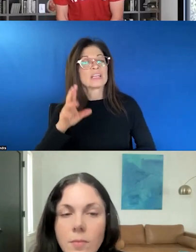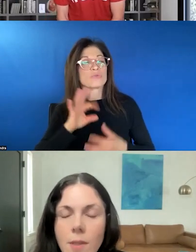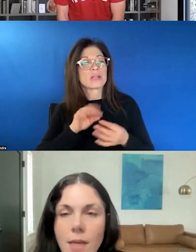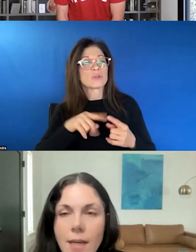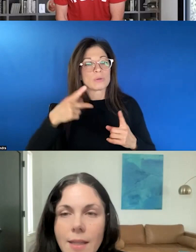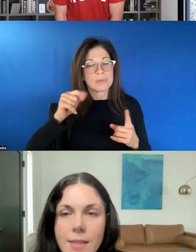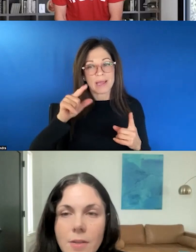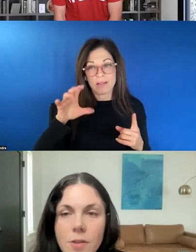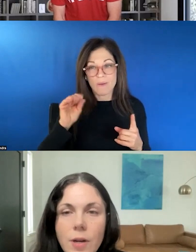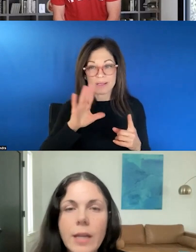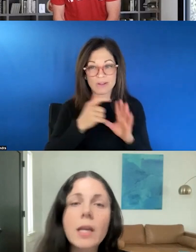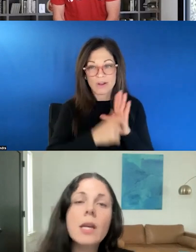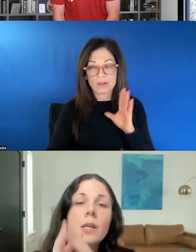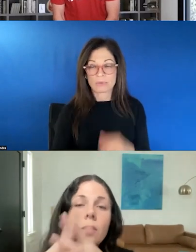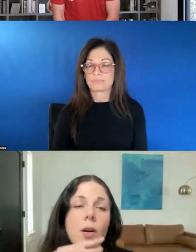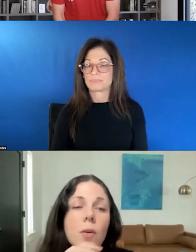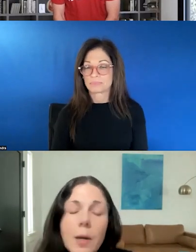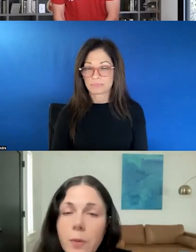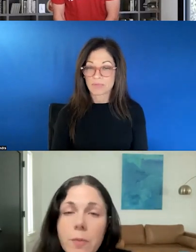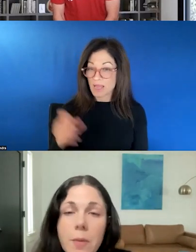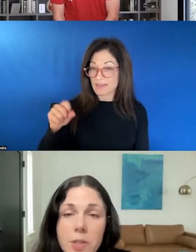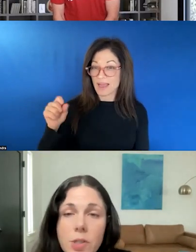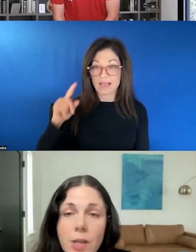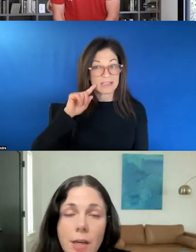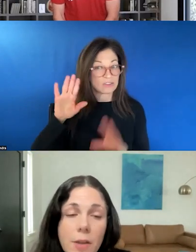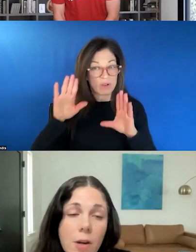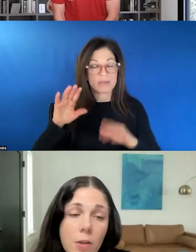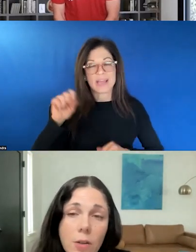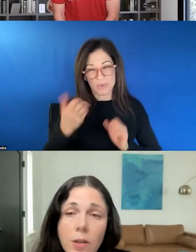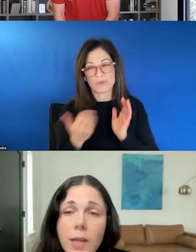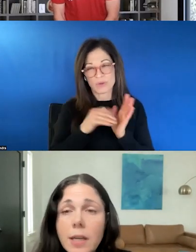YEAH. THAT SOUNDS GREAT. WE REPUBLISHED THE ARTICLE